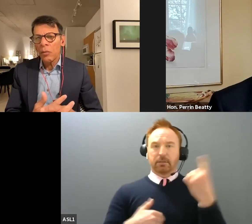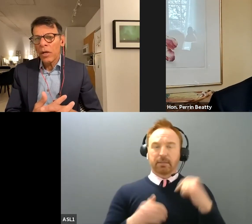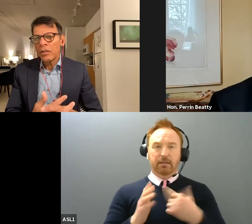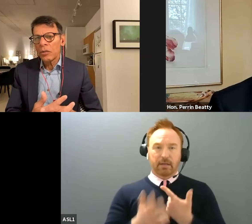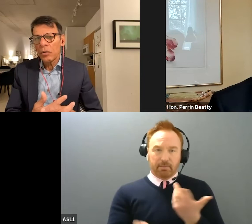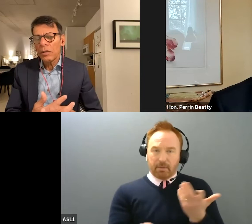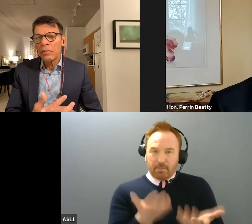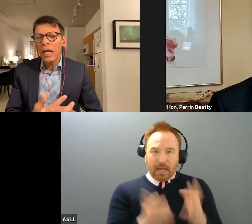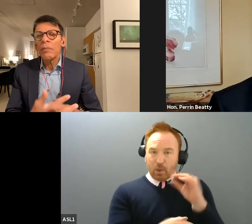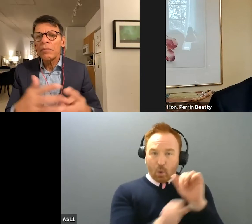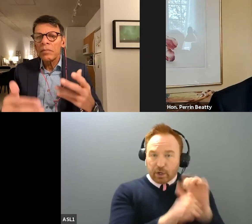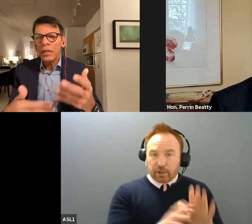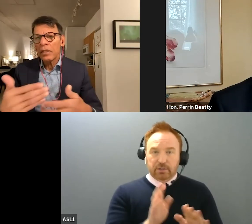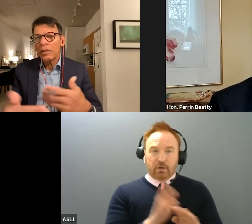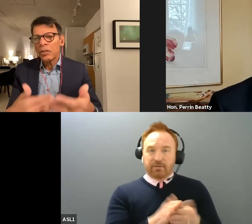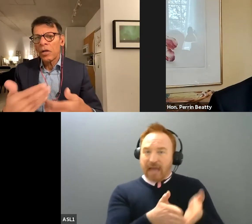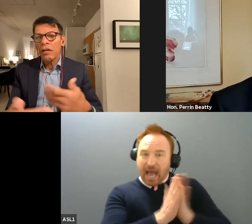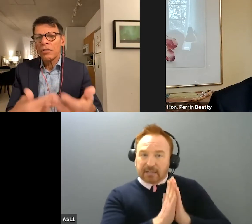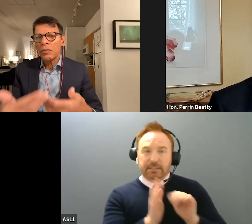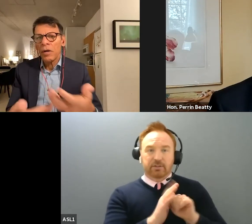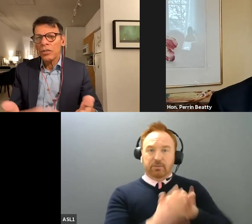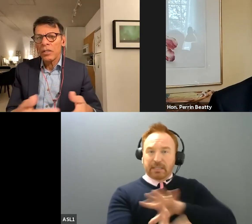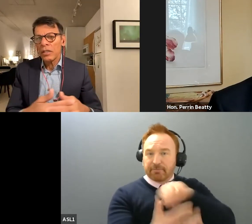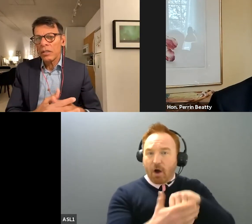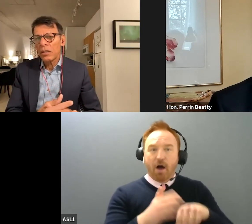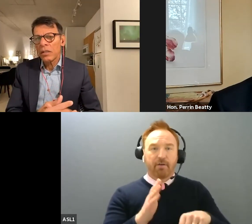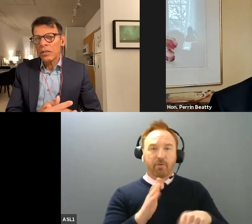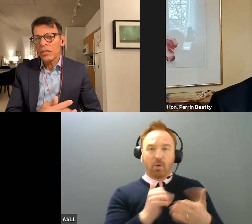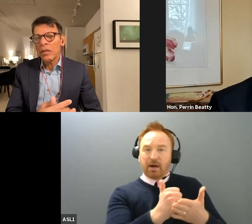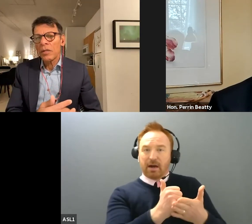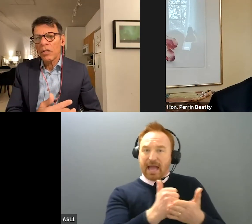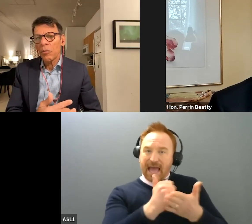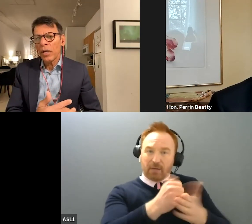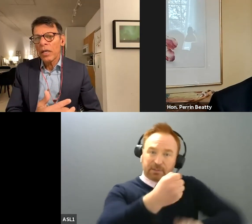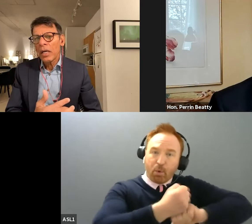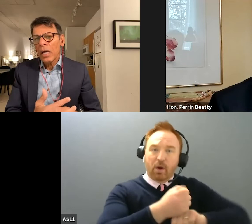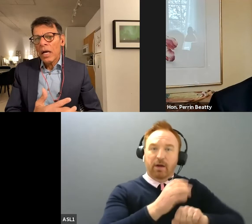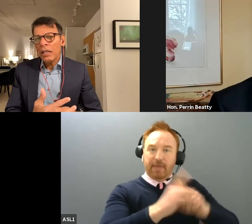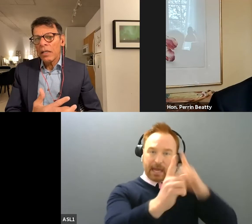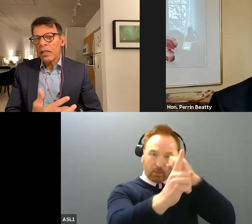a way to help drive some direction that could assist them in some way. And I think that